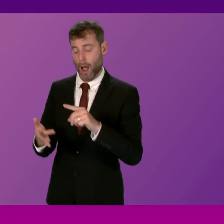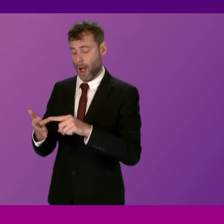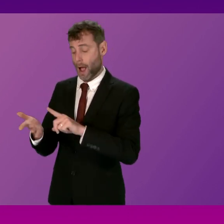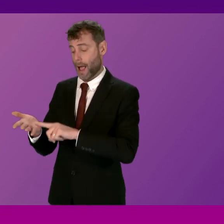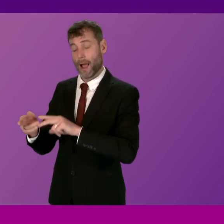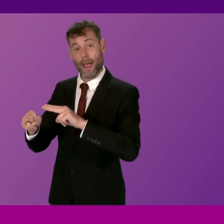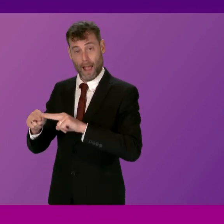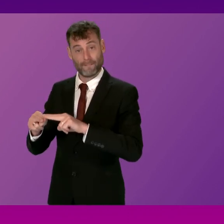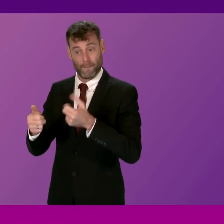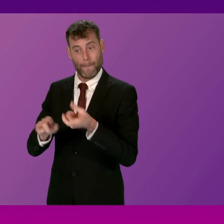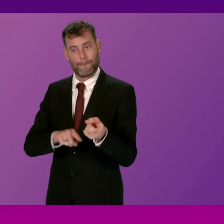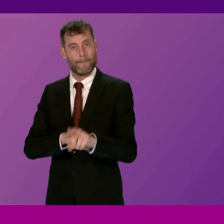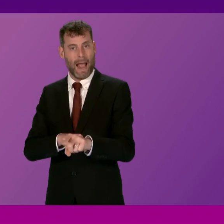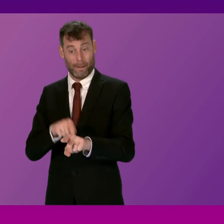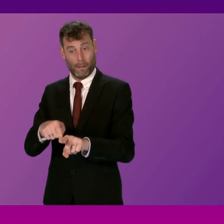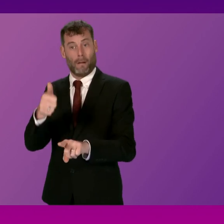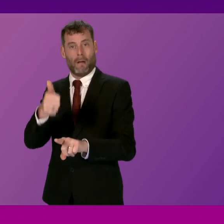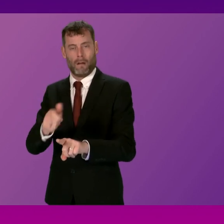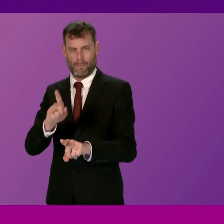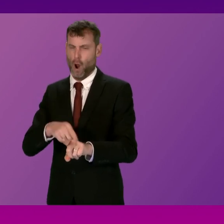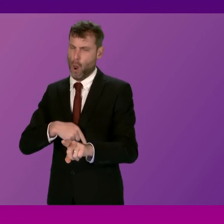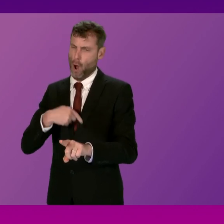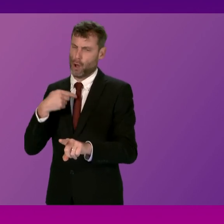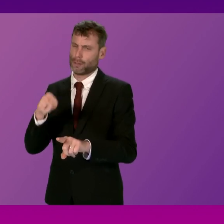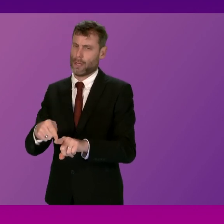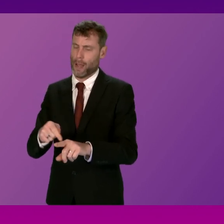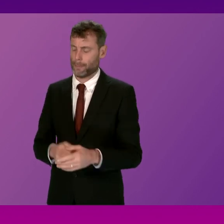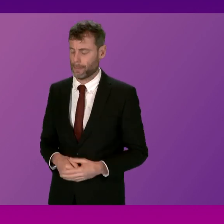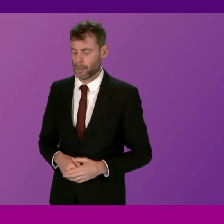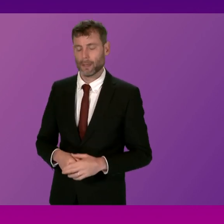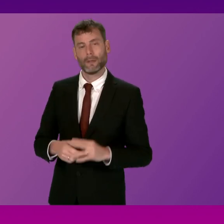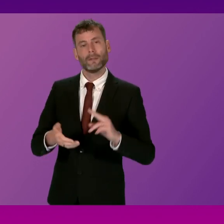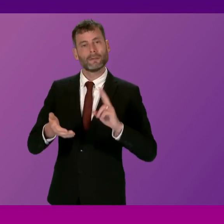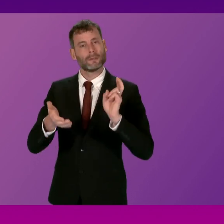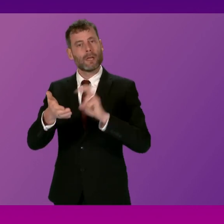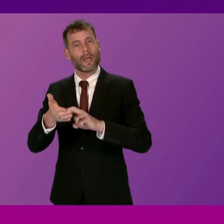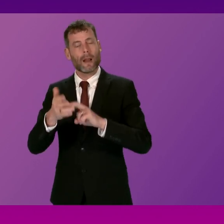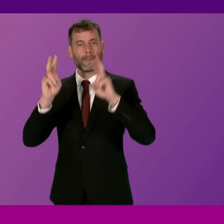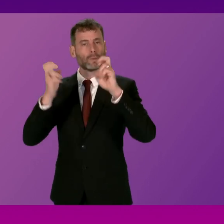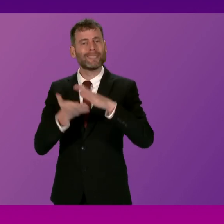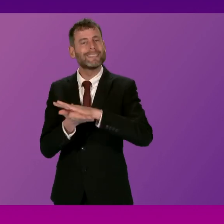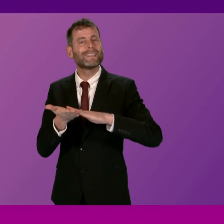has taken too long; and signing up to the definition of independent living, which recognises